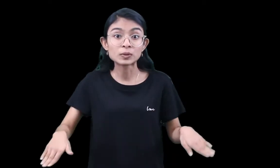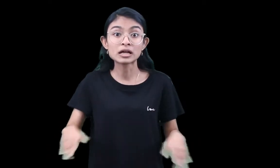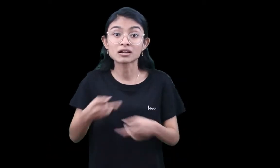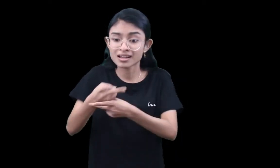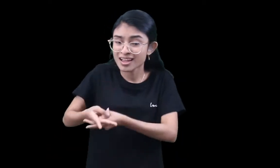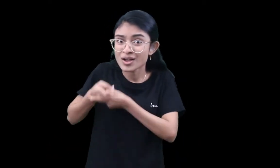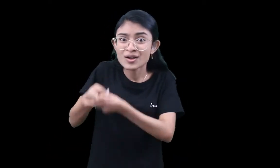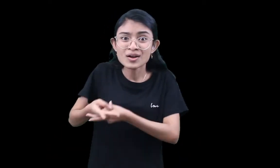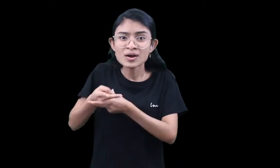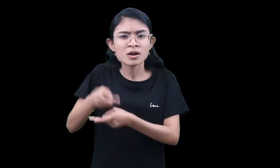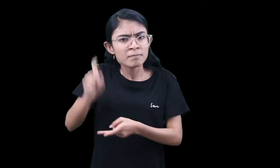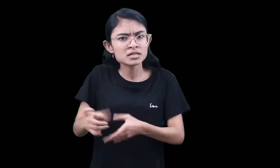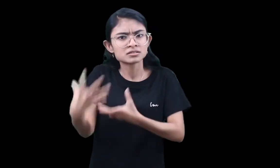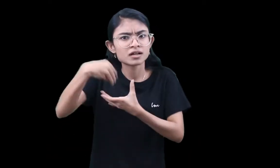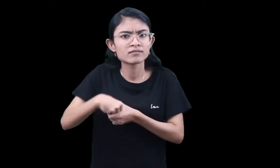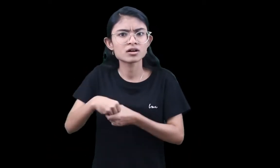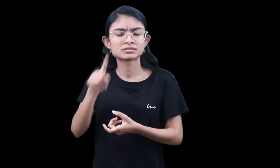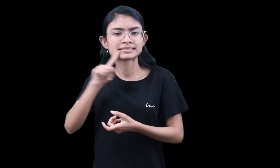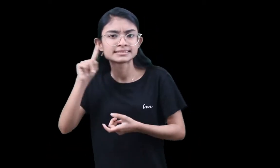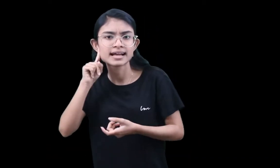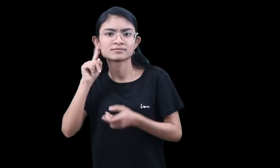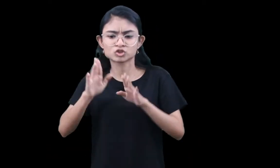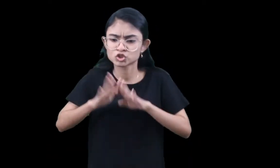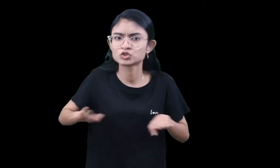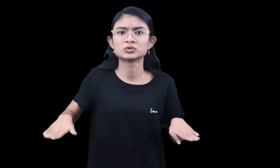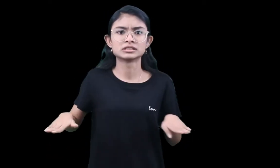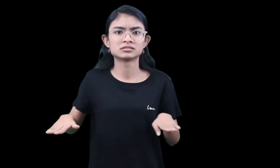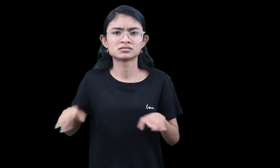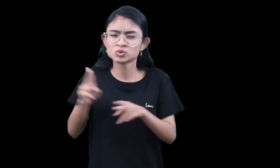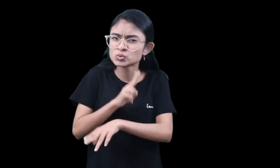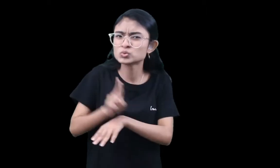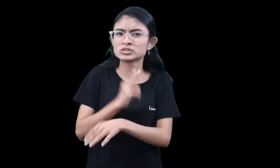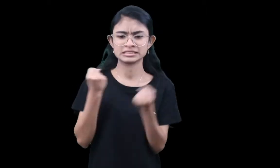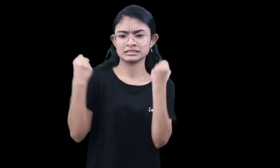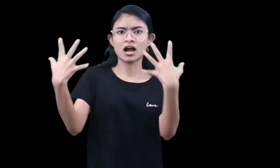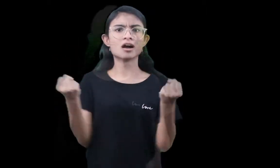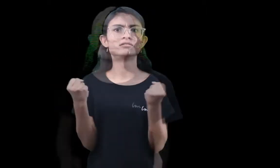Whoever is caring for the deaf child . . . no matter who . . . should be able to communicate in sign language.